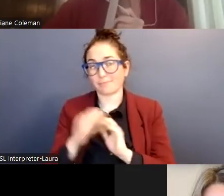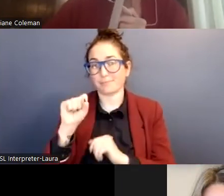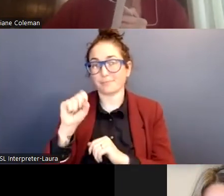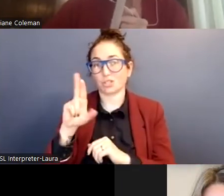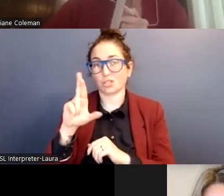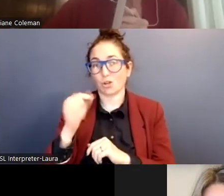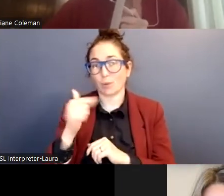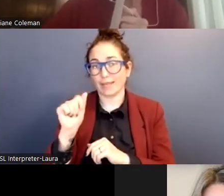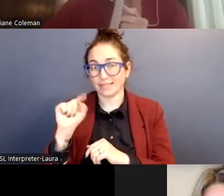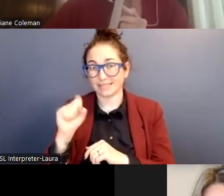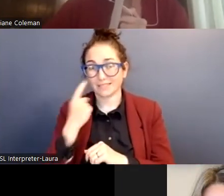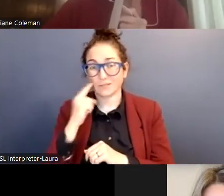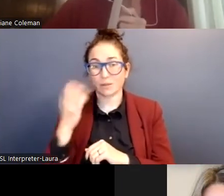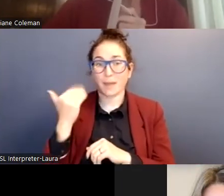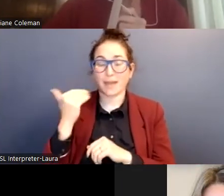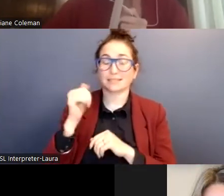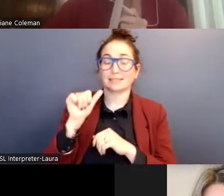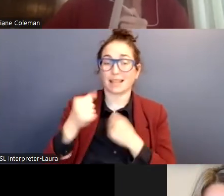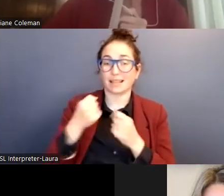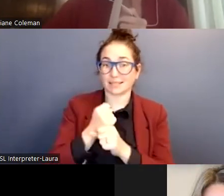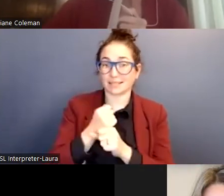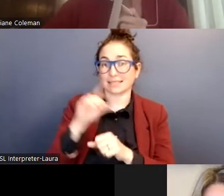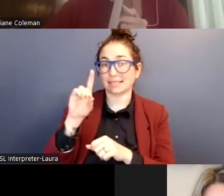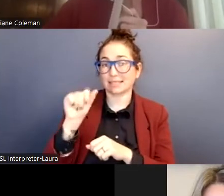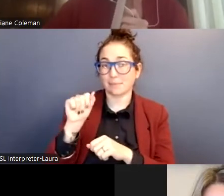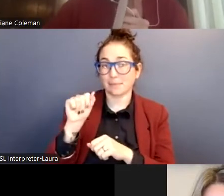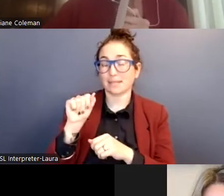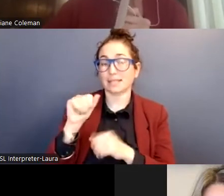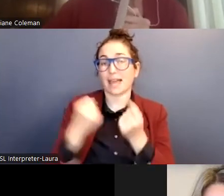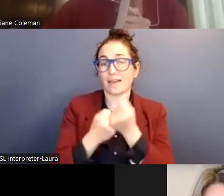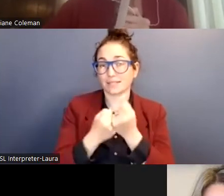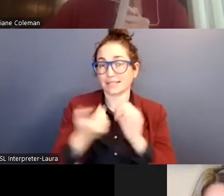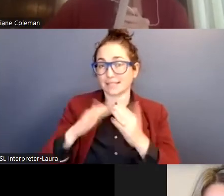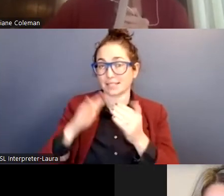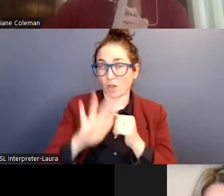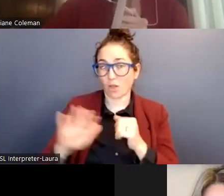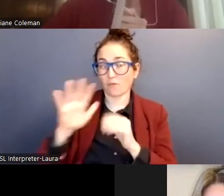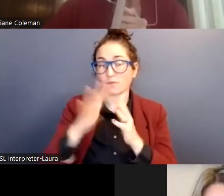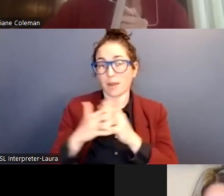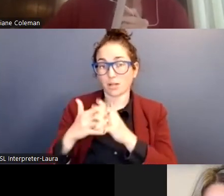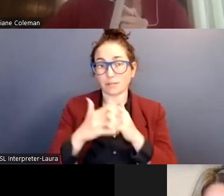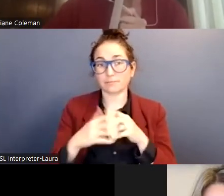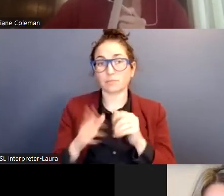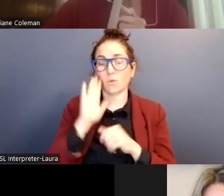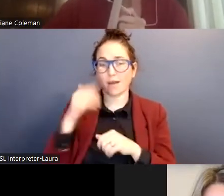every March 1, disability advocates in cities across America hold vigils to honor the